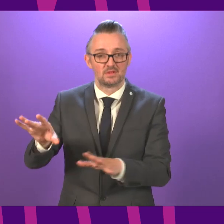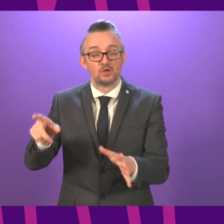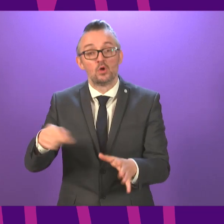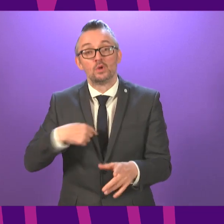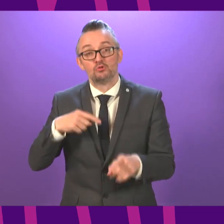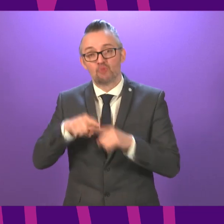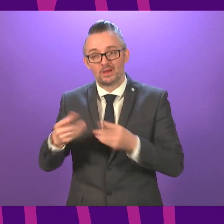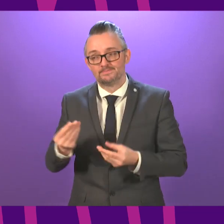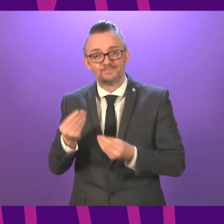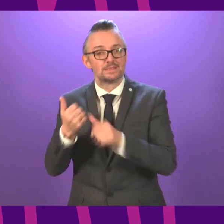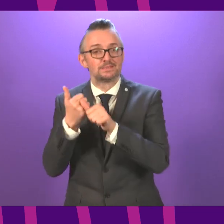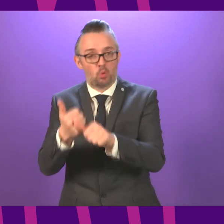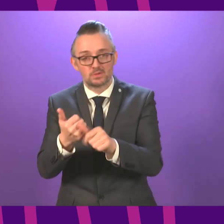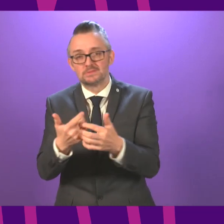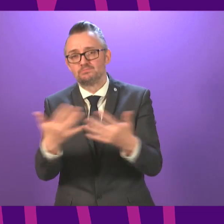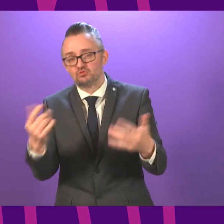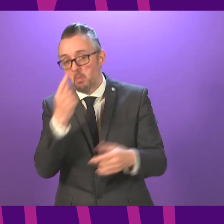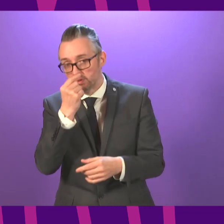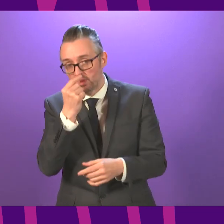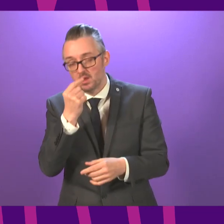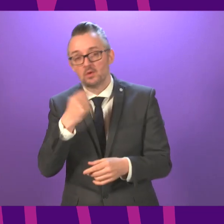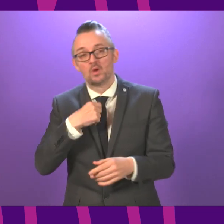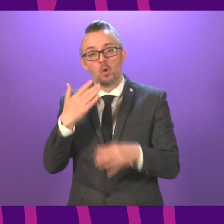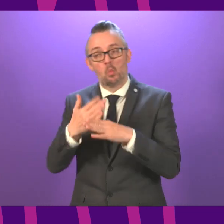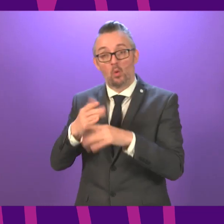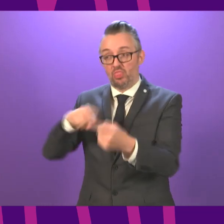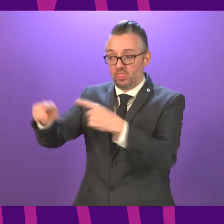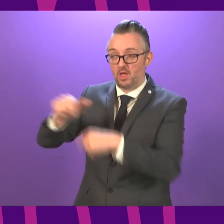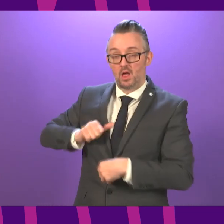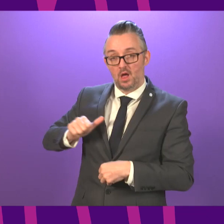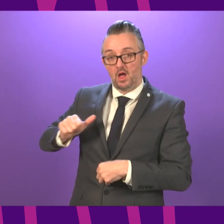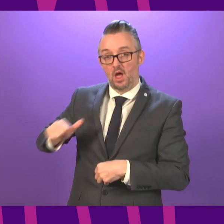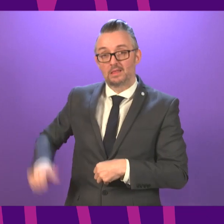working very hard with the agricultural sector and the fishing sector to help.